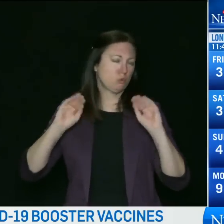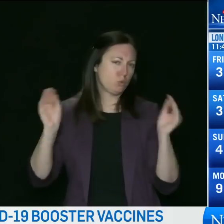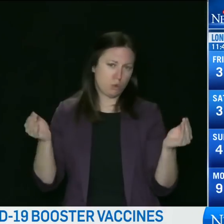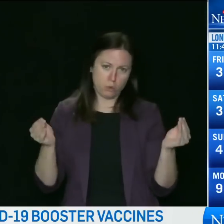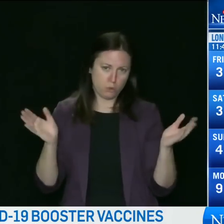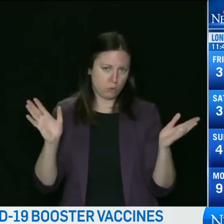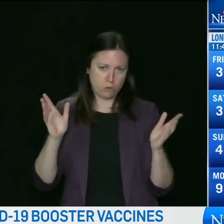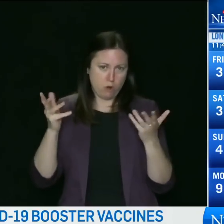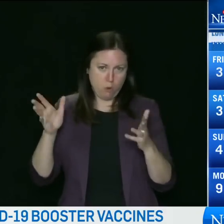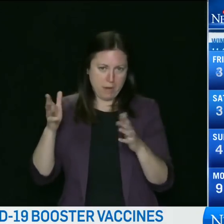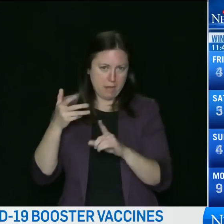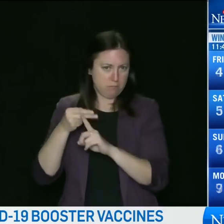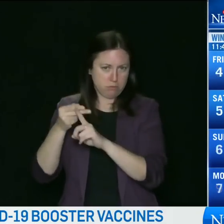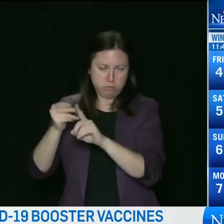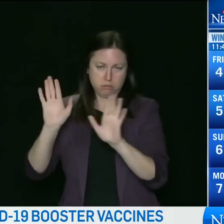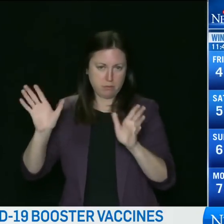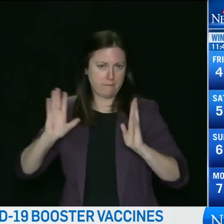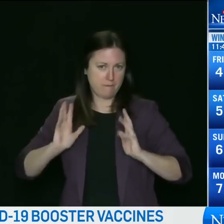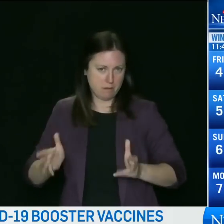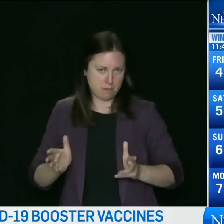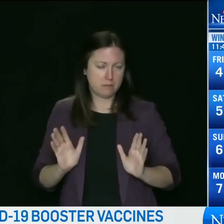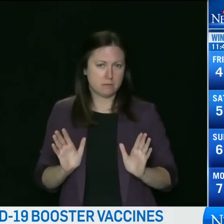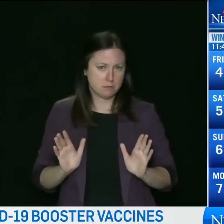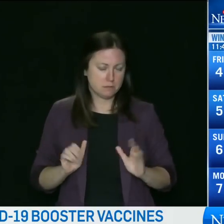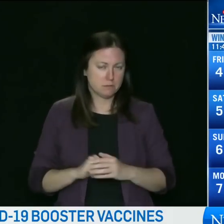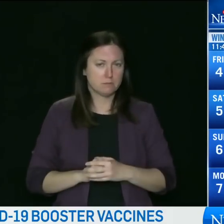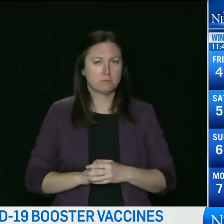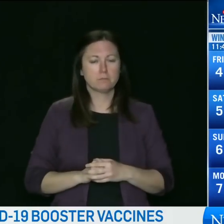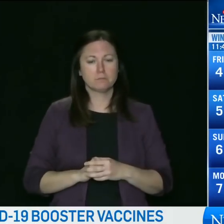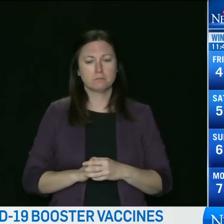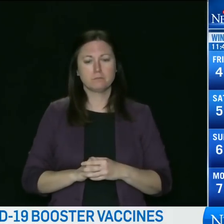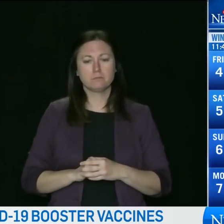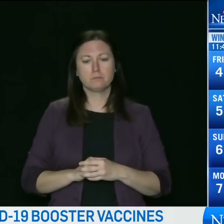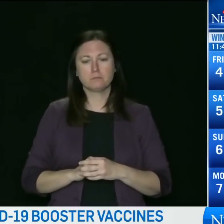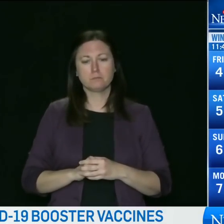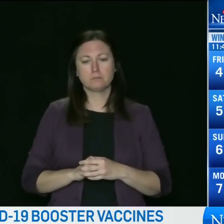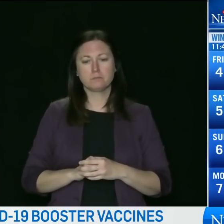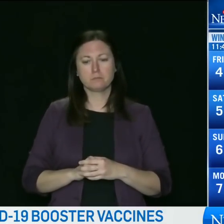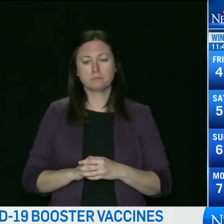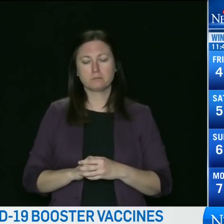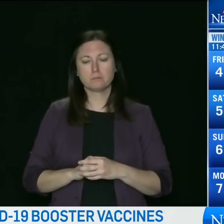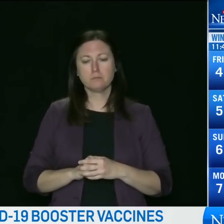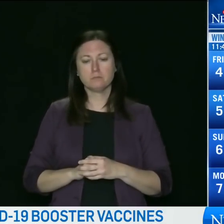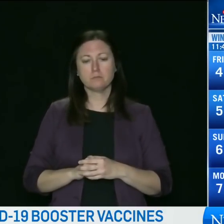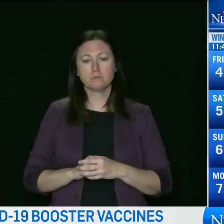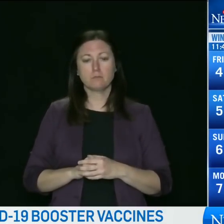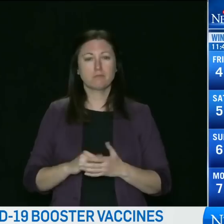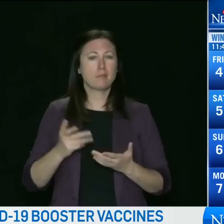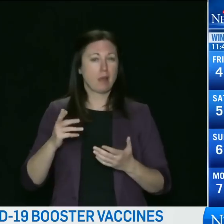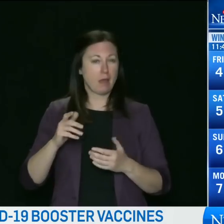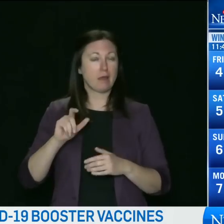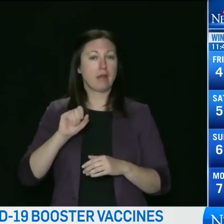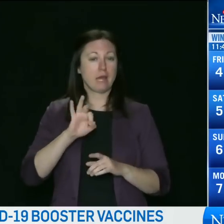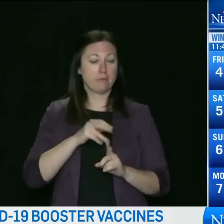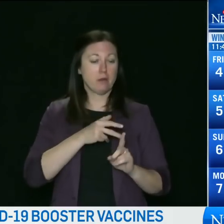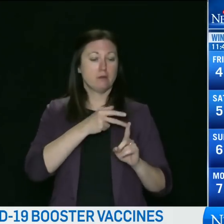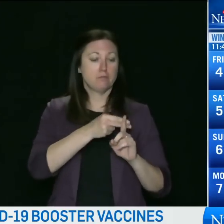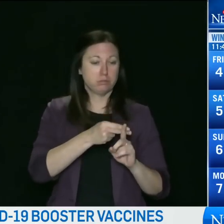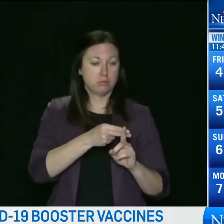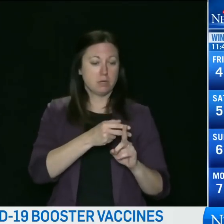HAD MODERNA TO BEGIN, WITH